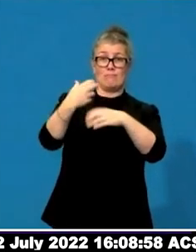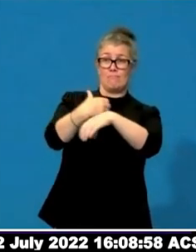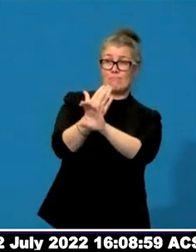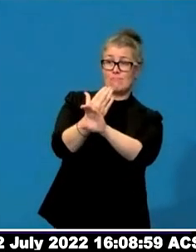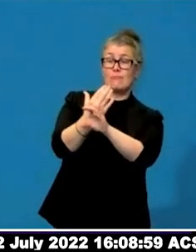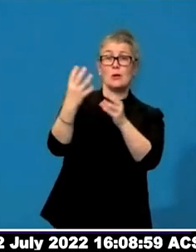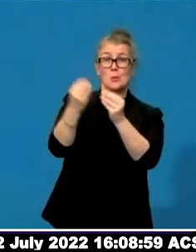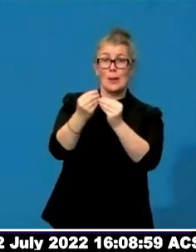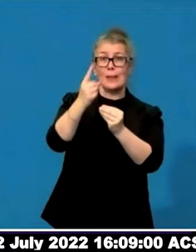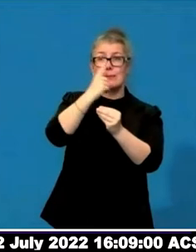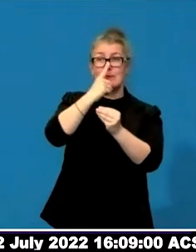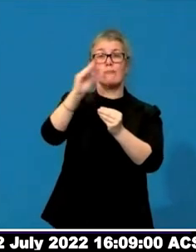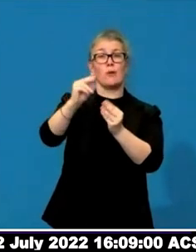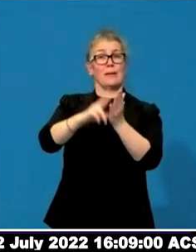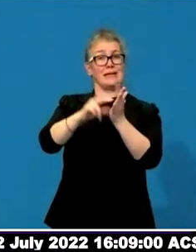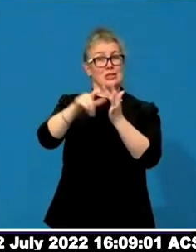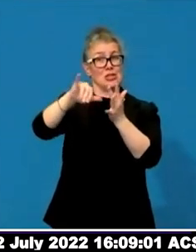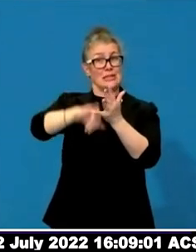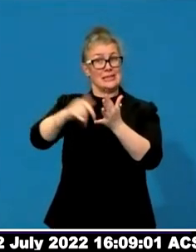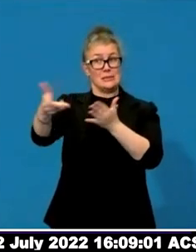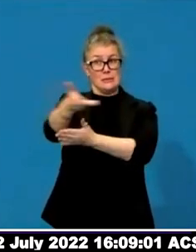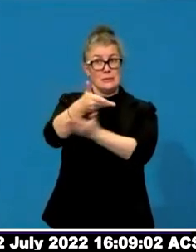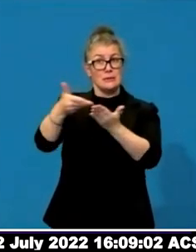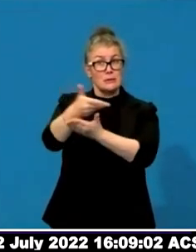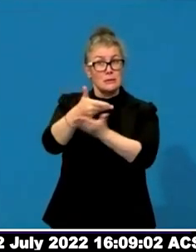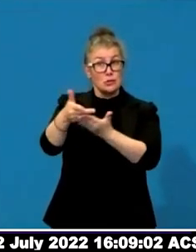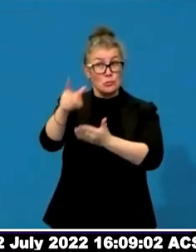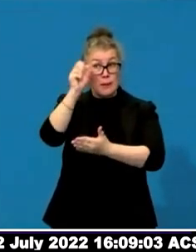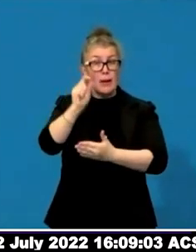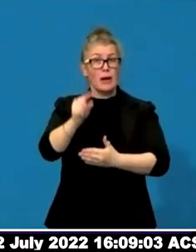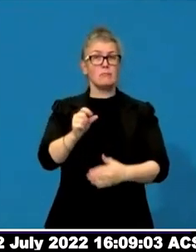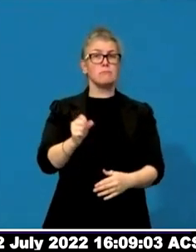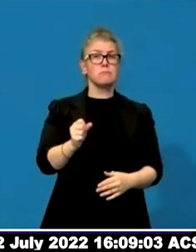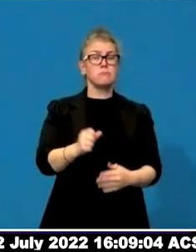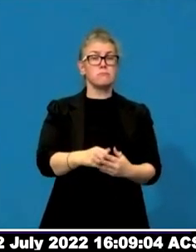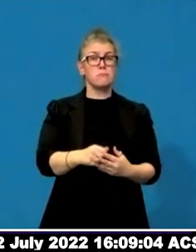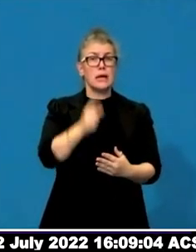Yeah. Can you tell the Commissioners about that?